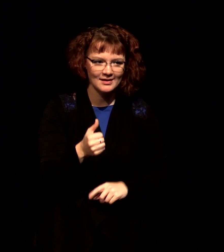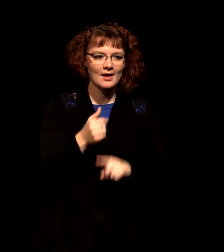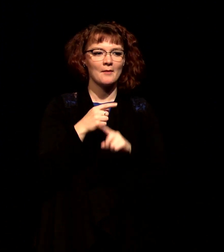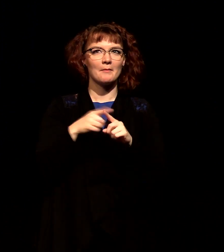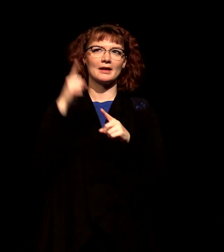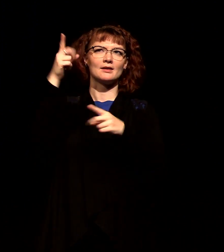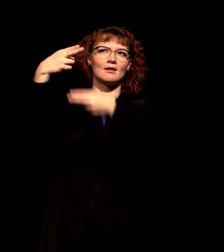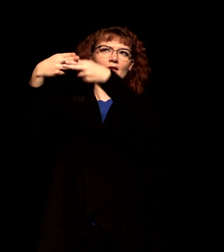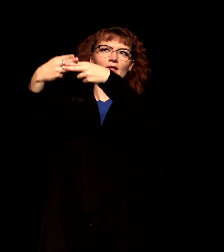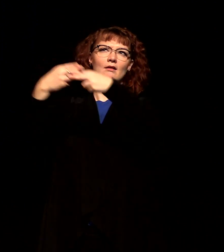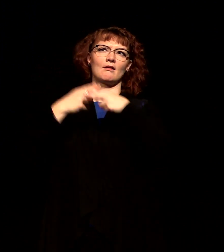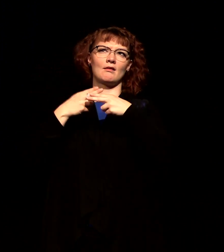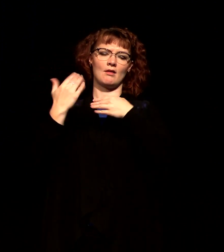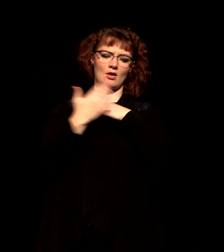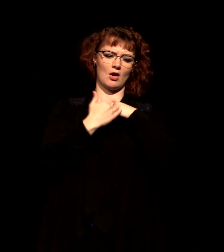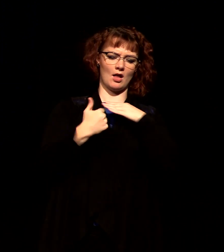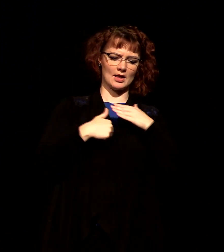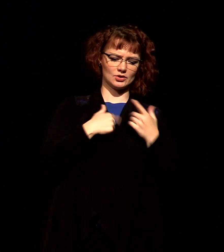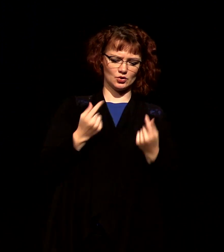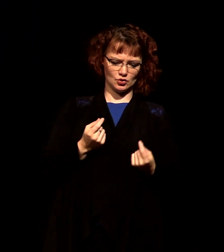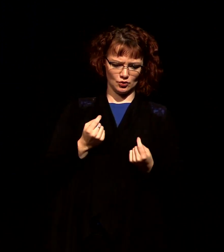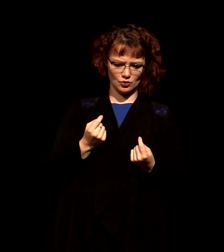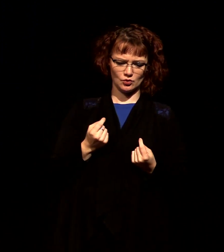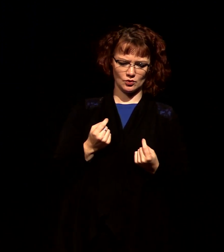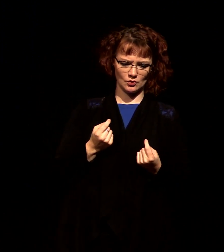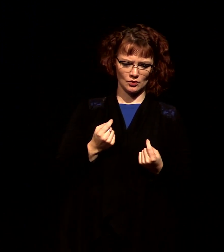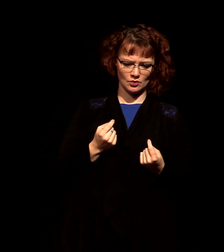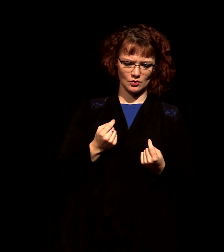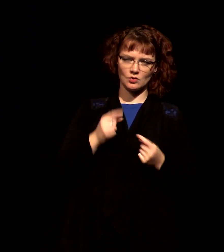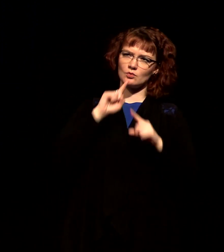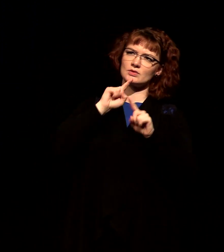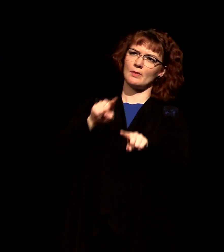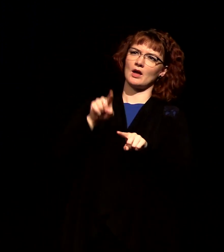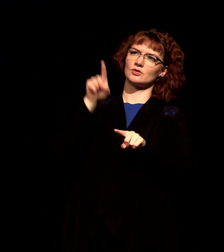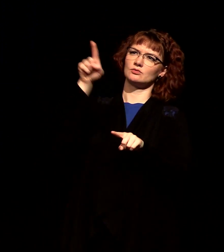ourselves today is, what is the part of my story that I'm